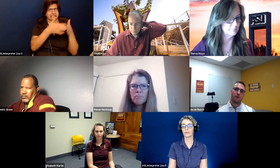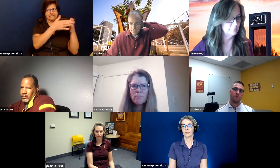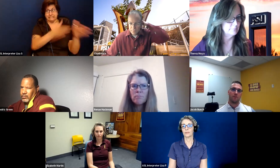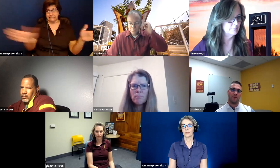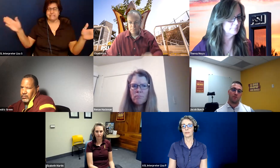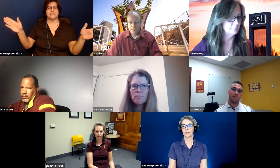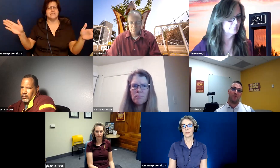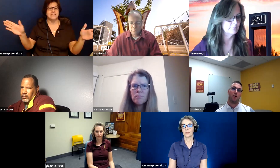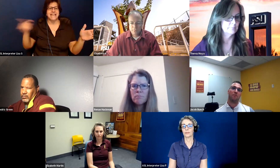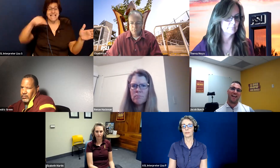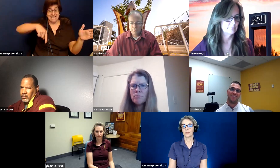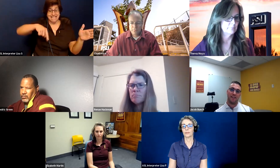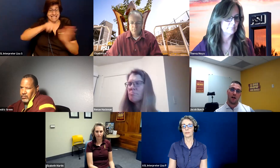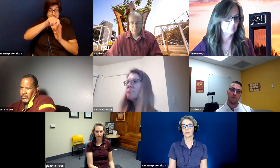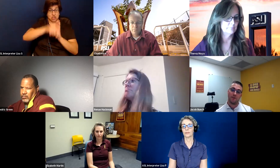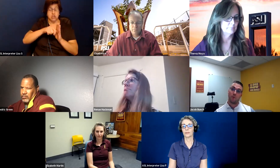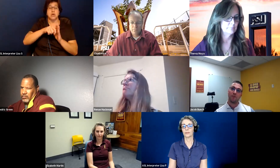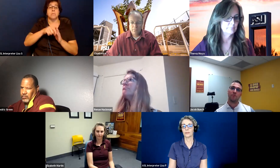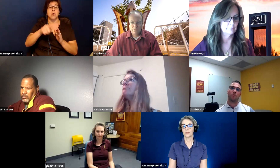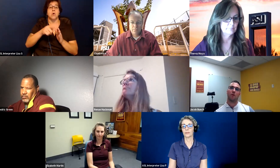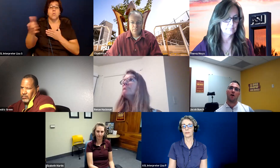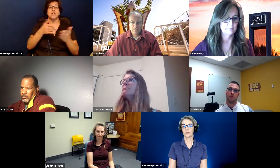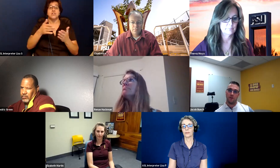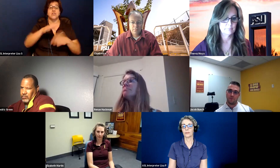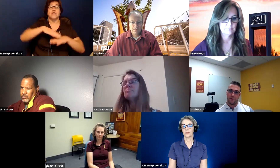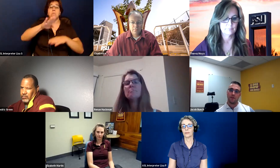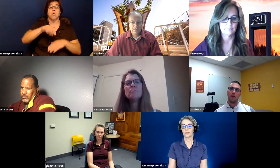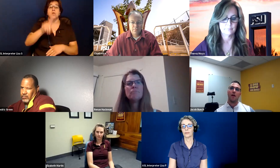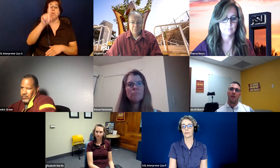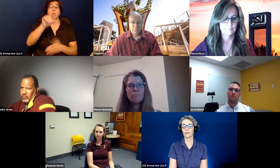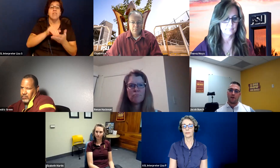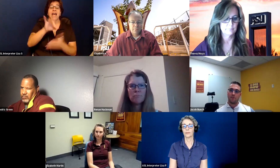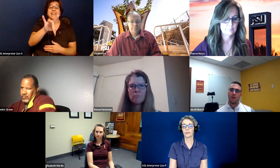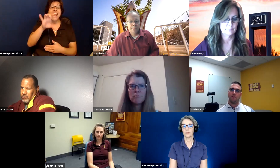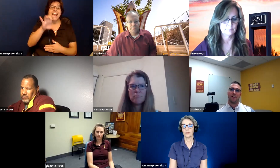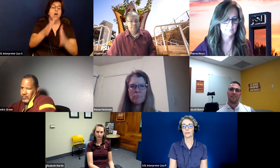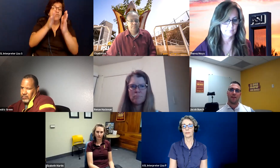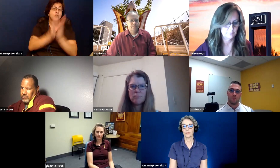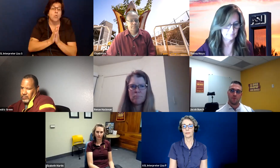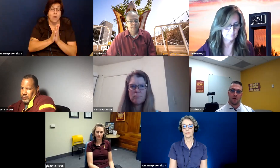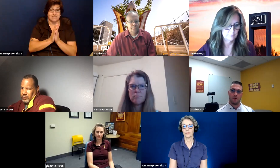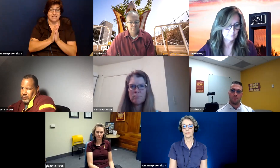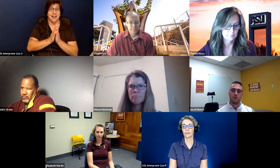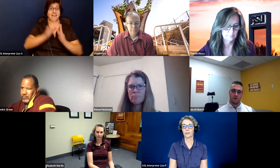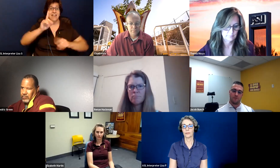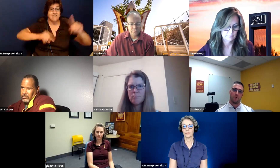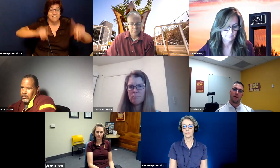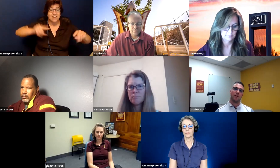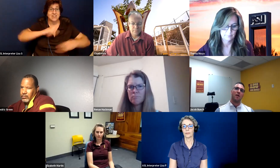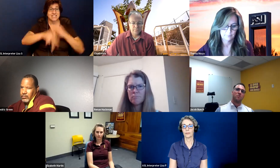we are servicing over 1800 requests or alternative format in various types of alternative format.